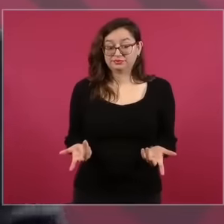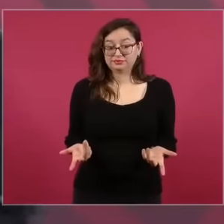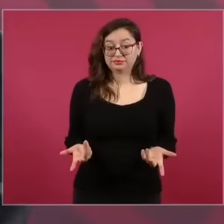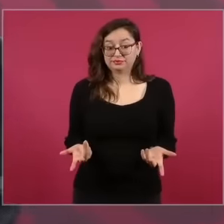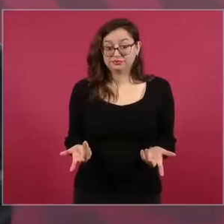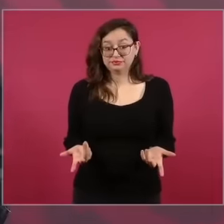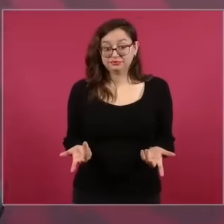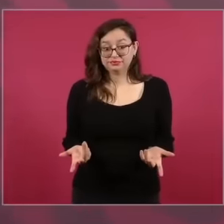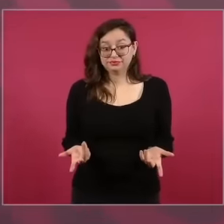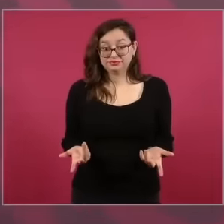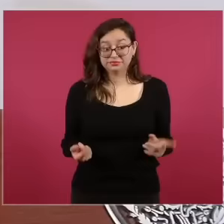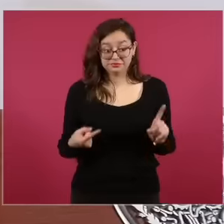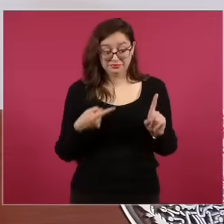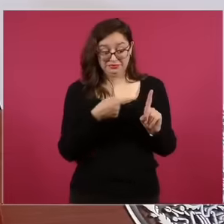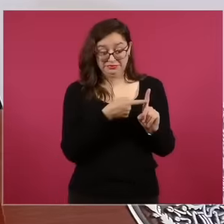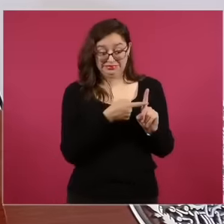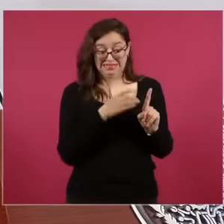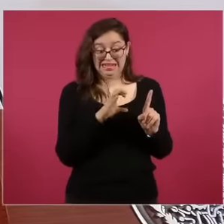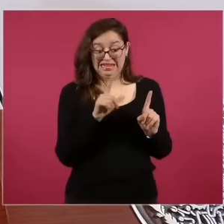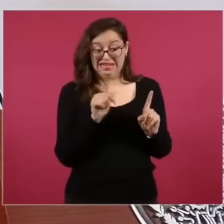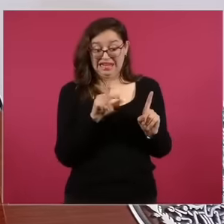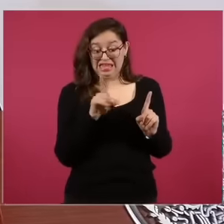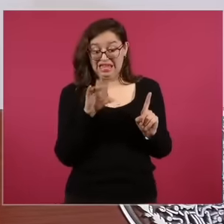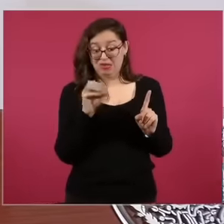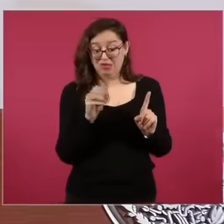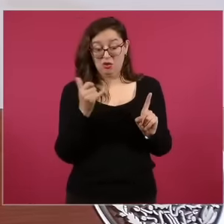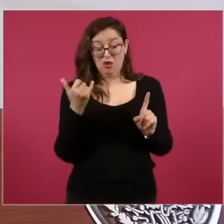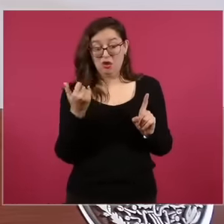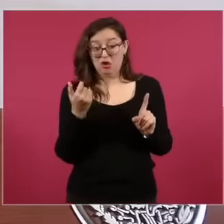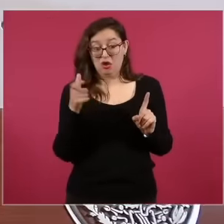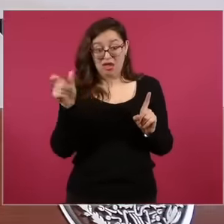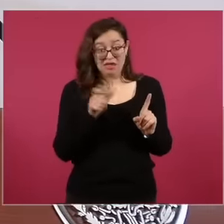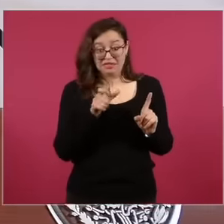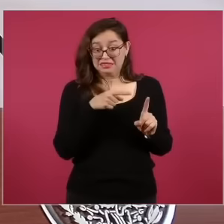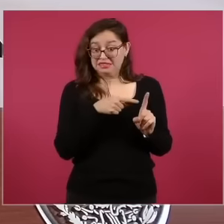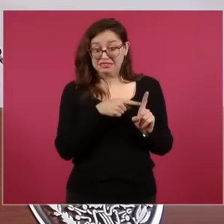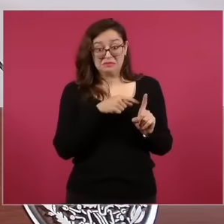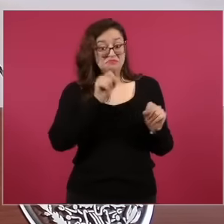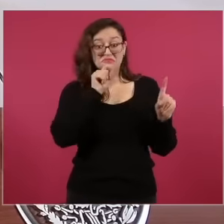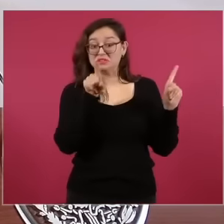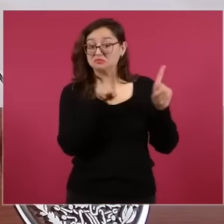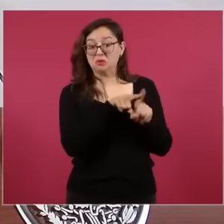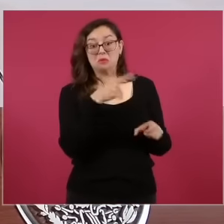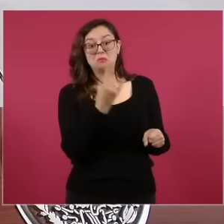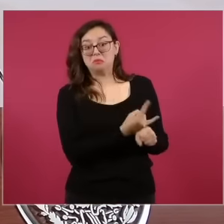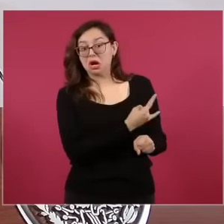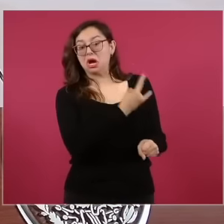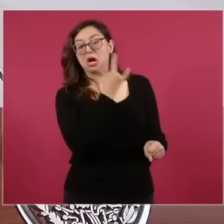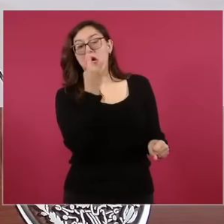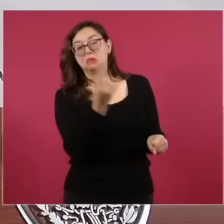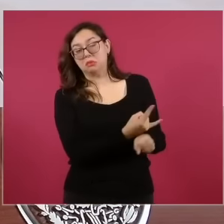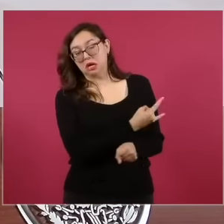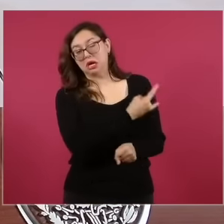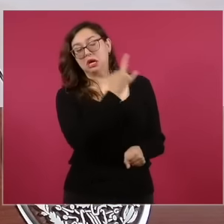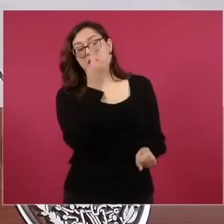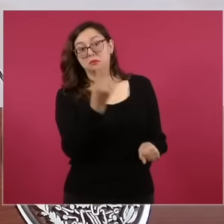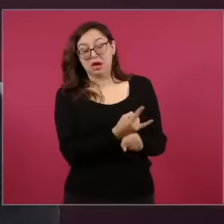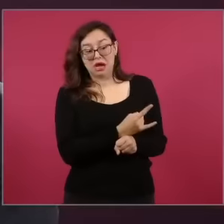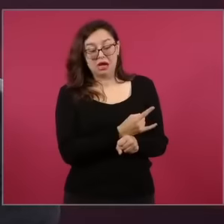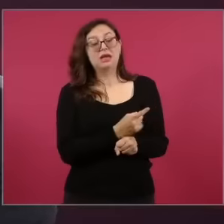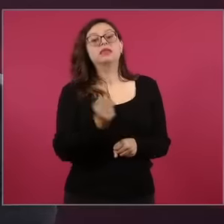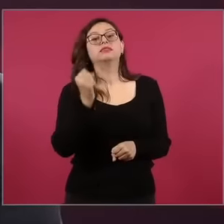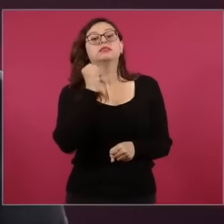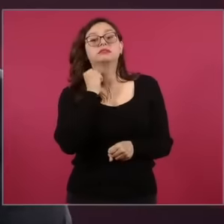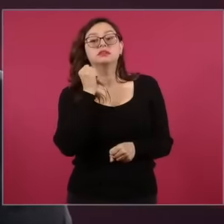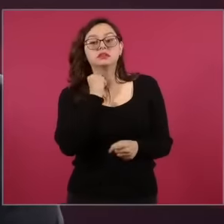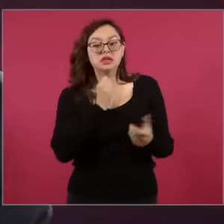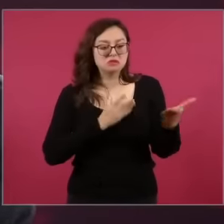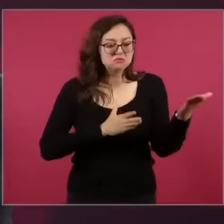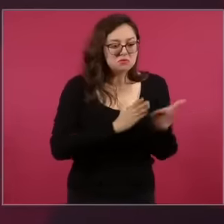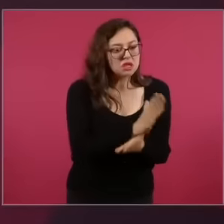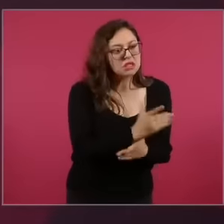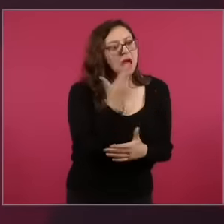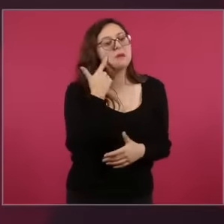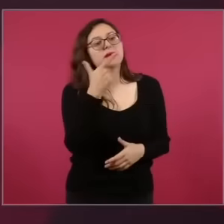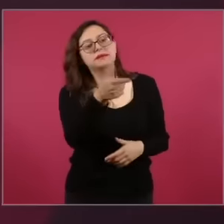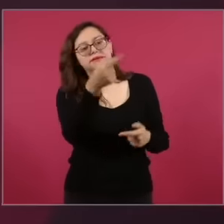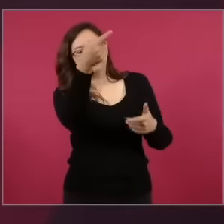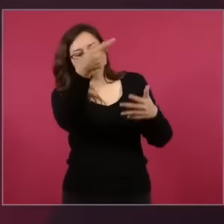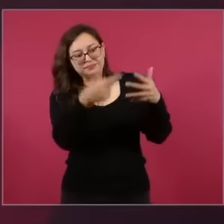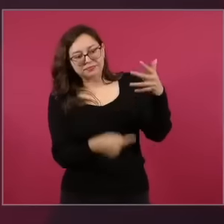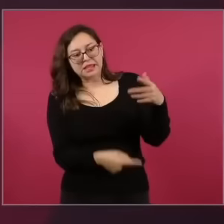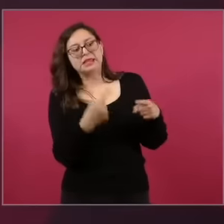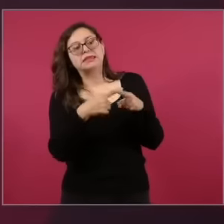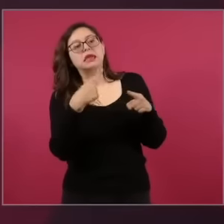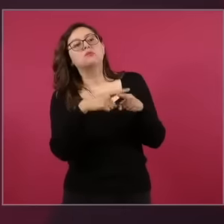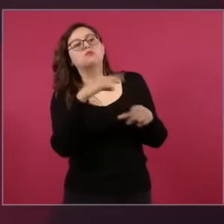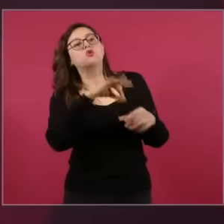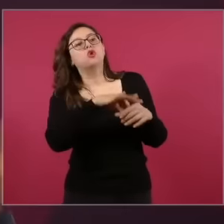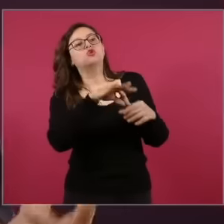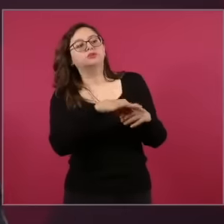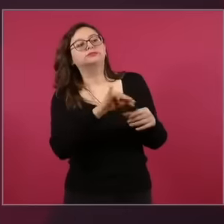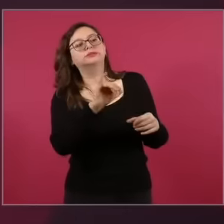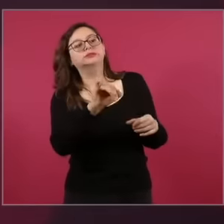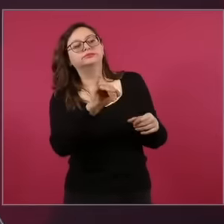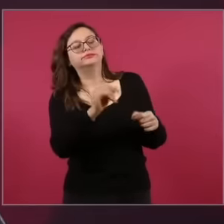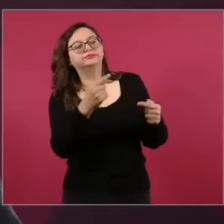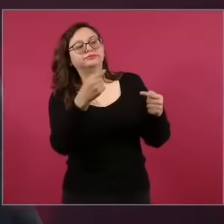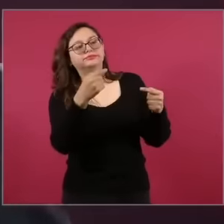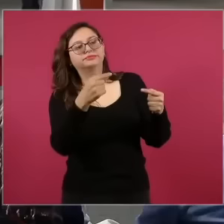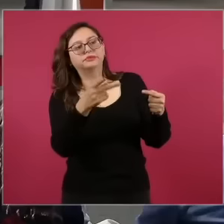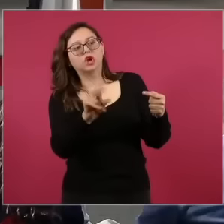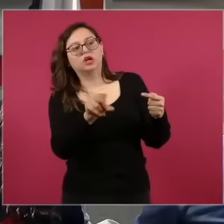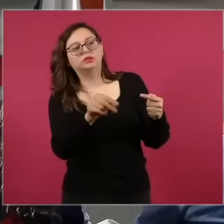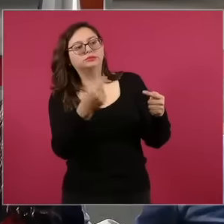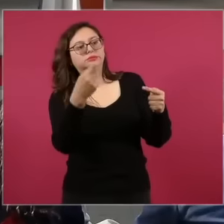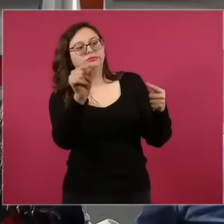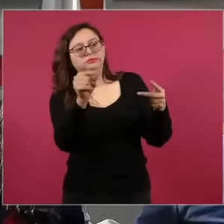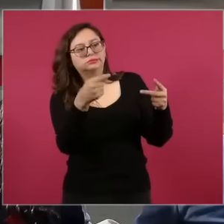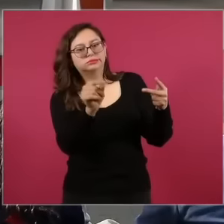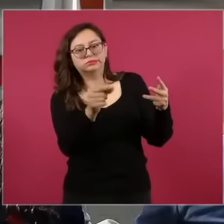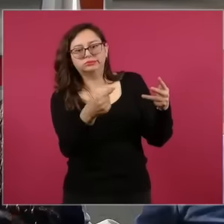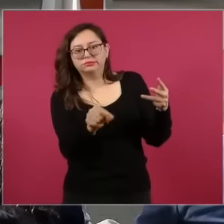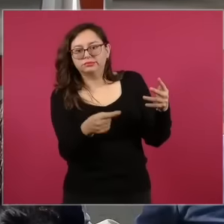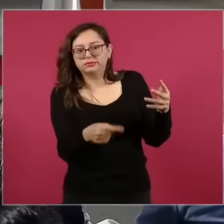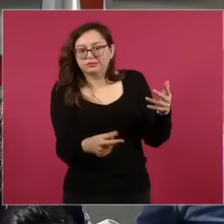Claudio